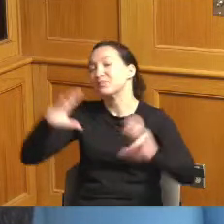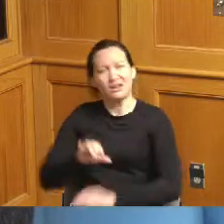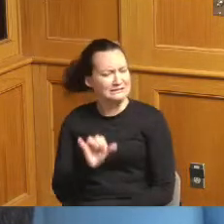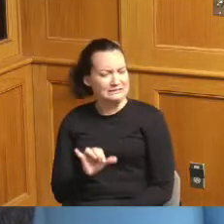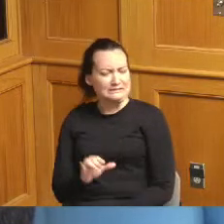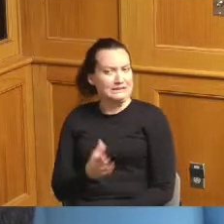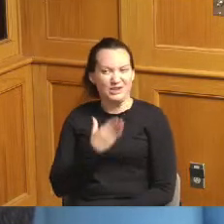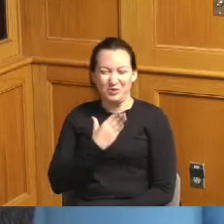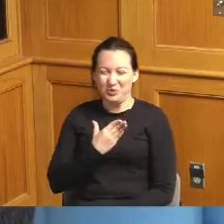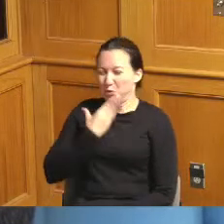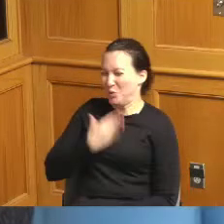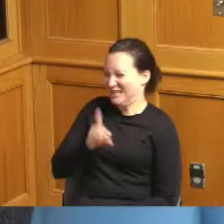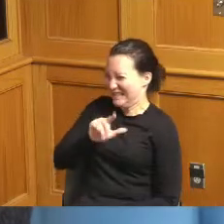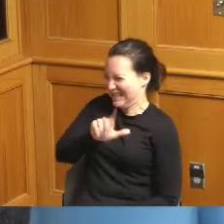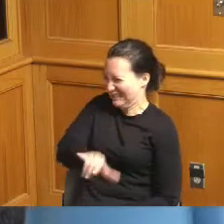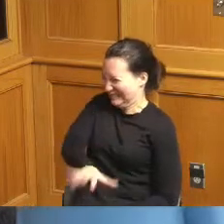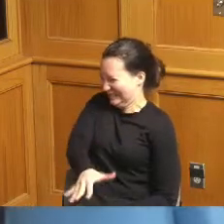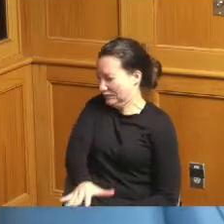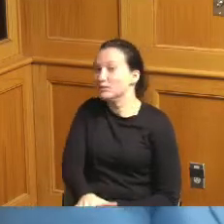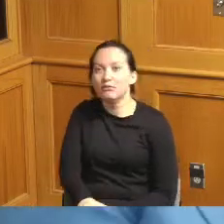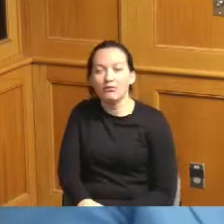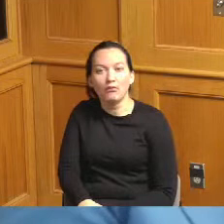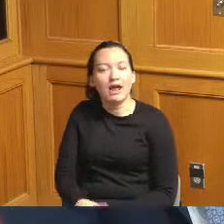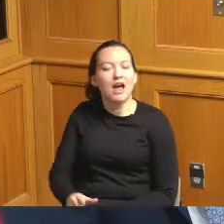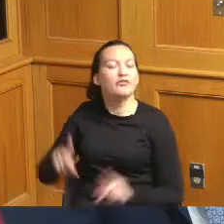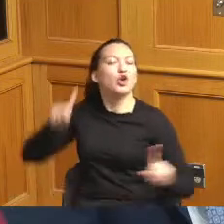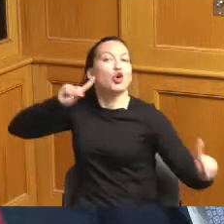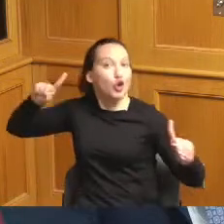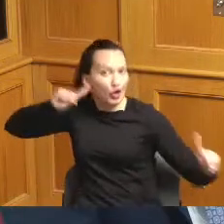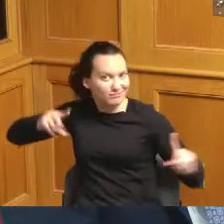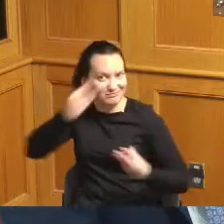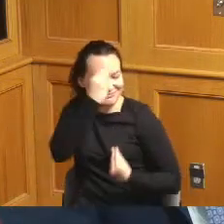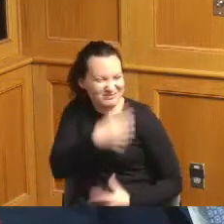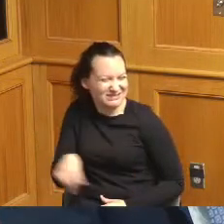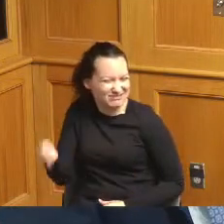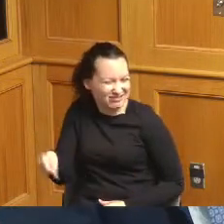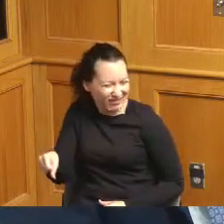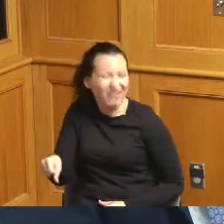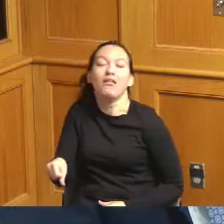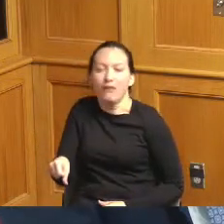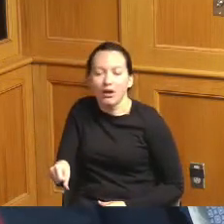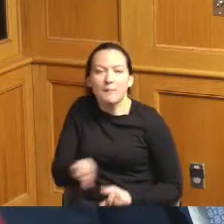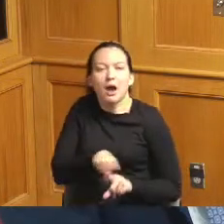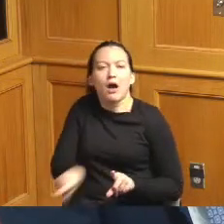think we have great data on that we definitely have anecdotal information and I think the larger